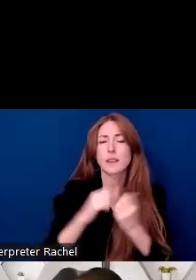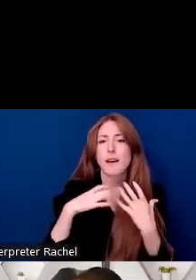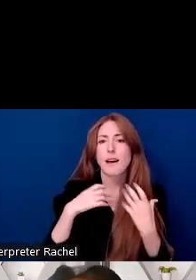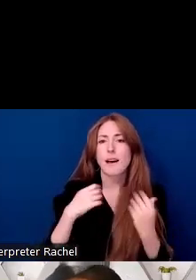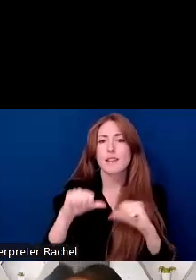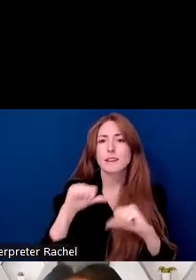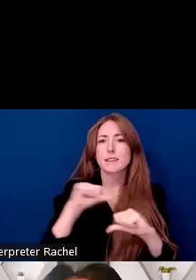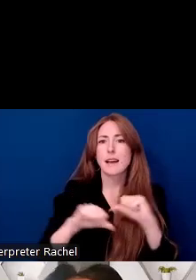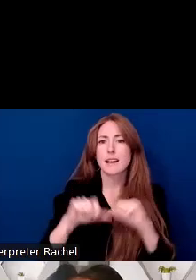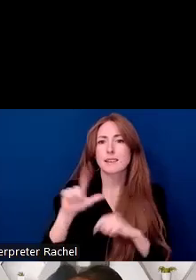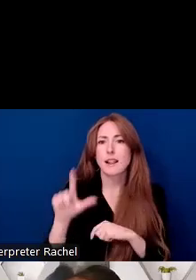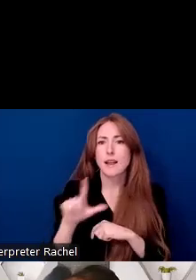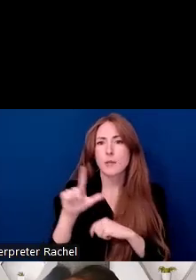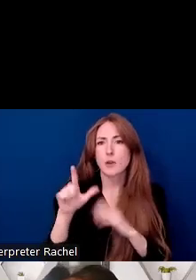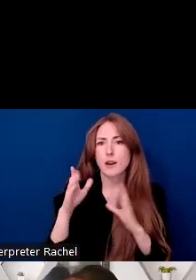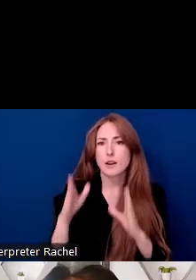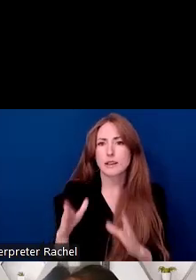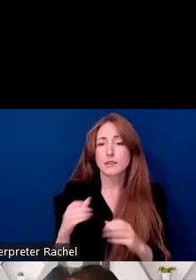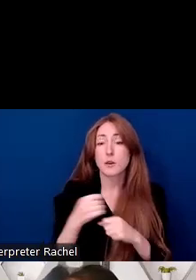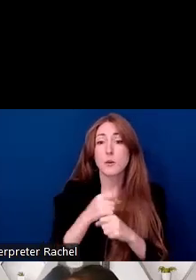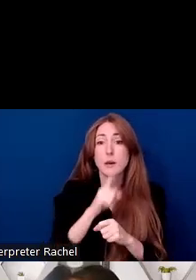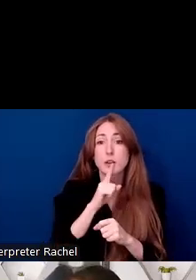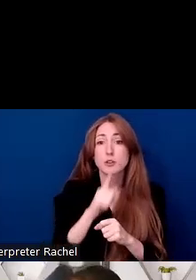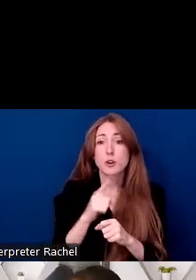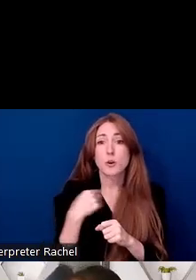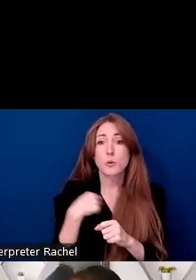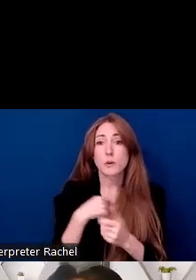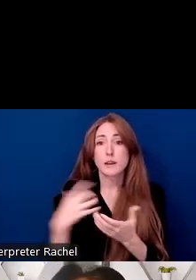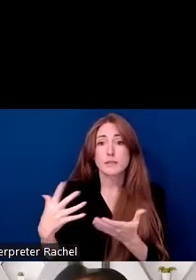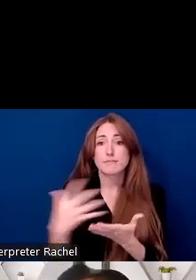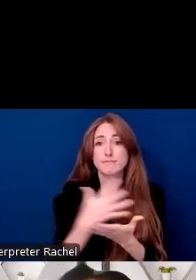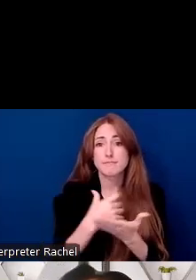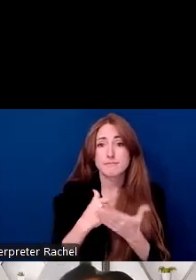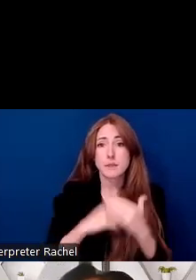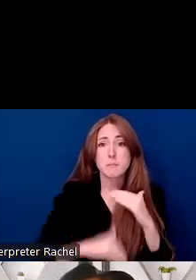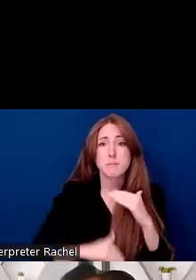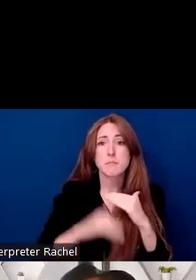capture the maximum number of this study in rehabilitation science. The surgery strategy